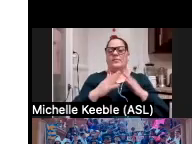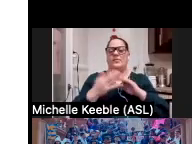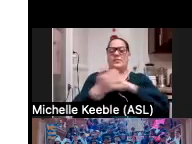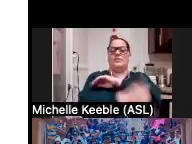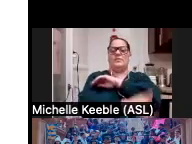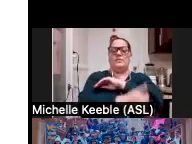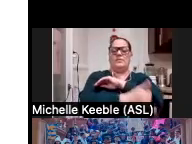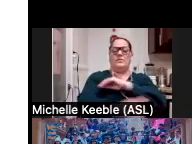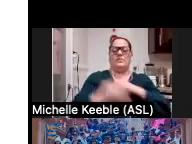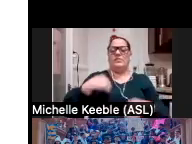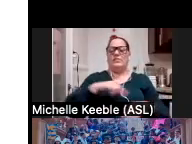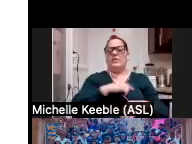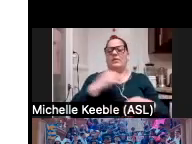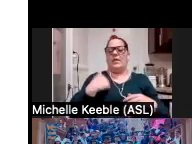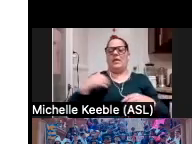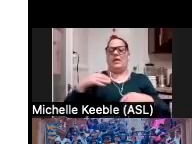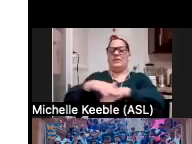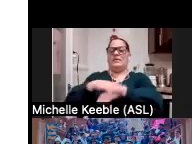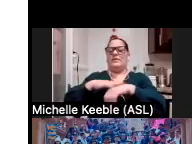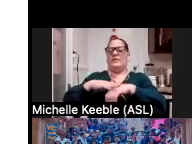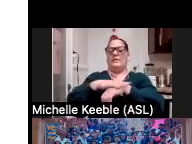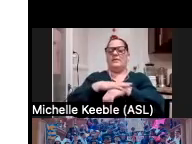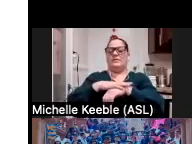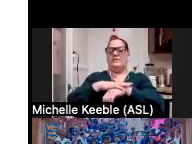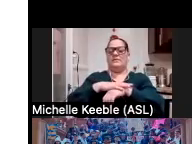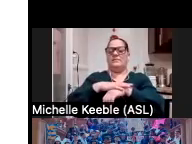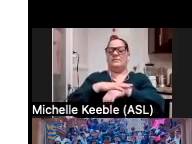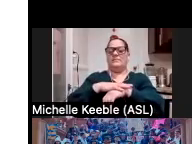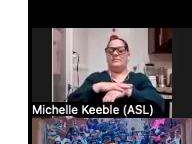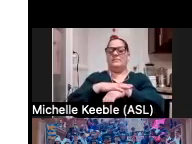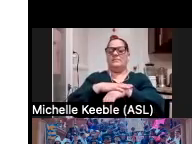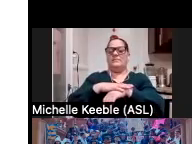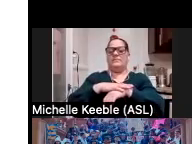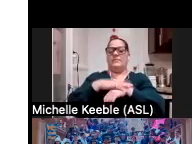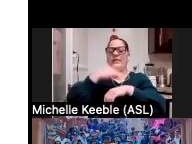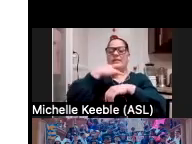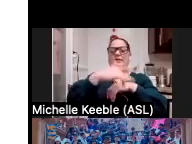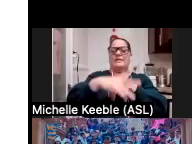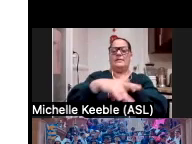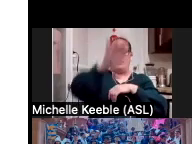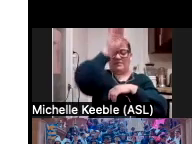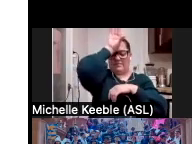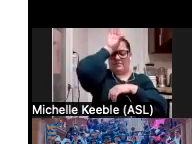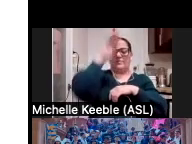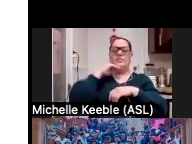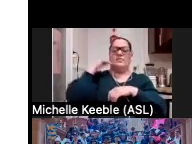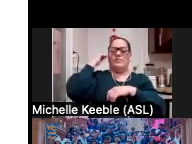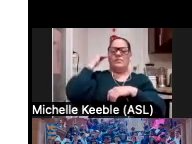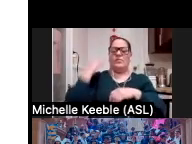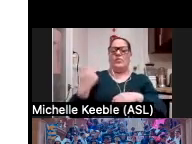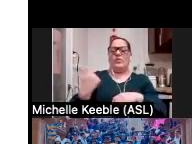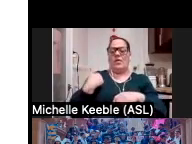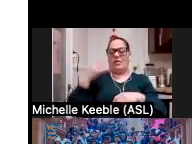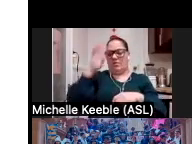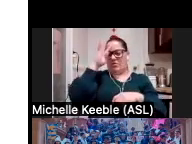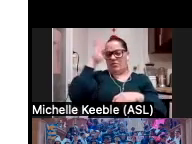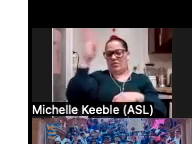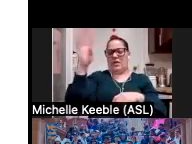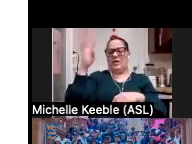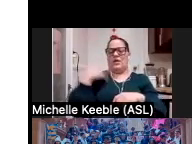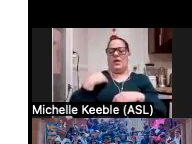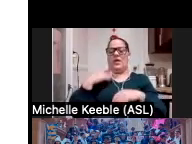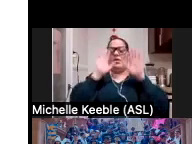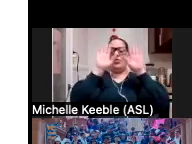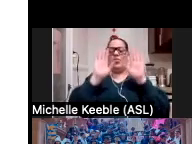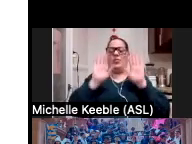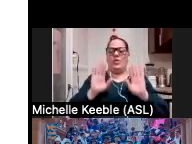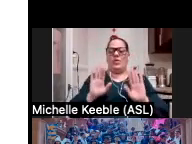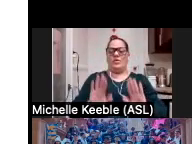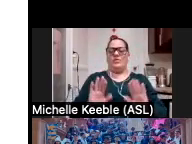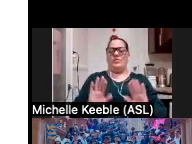uh space in uh an abandoned firehouse um where they created just uh a wonderful collection